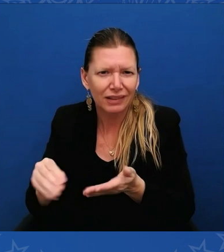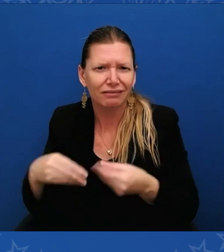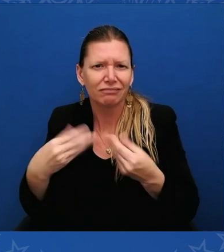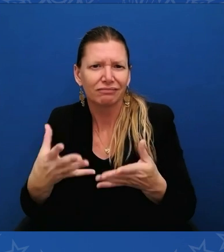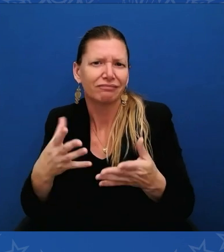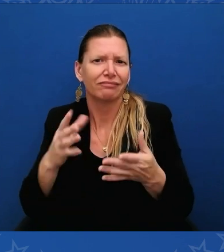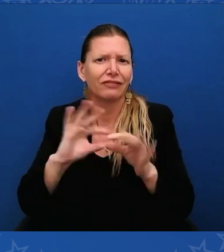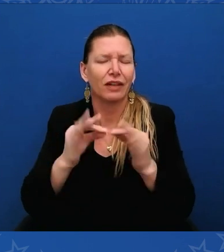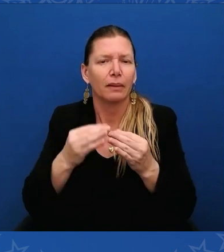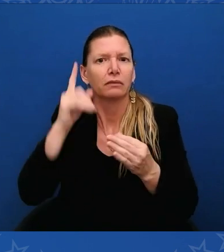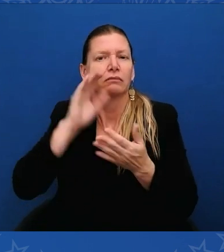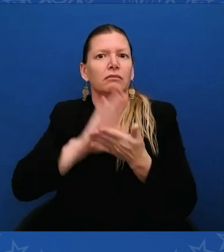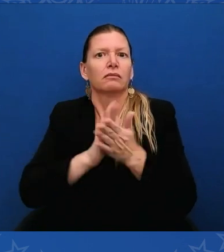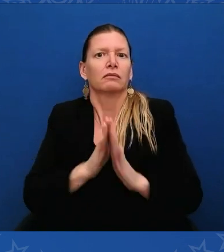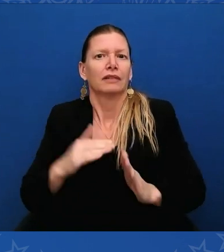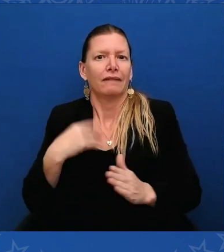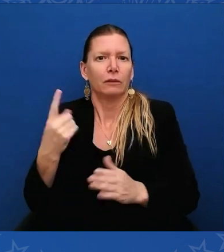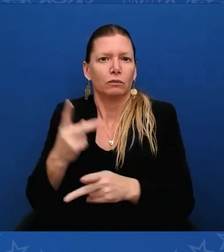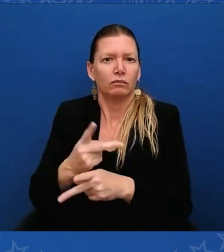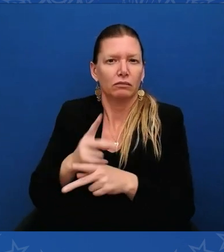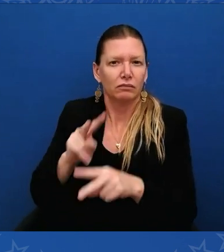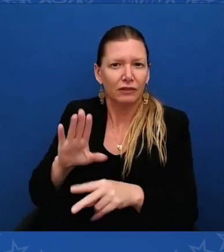and adding 100,000 new jobs in Puerto Rico.